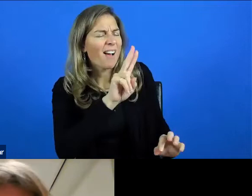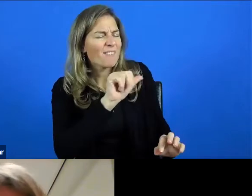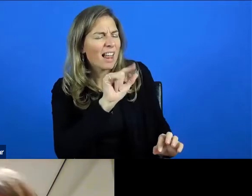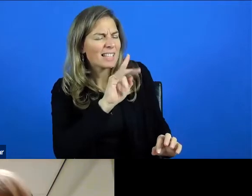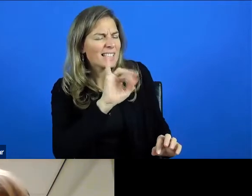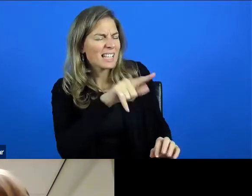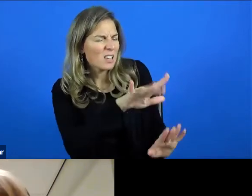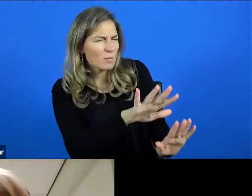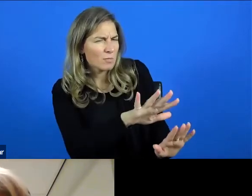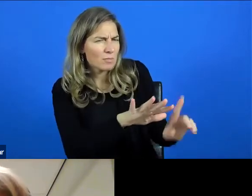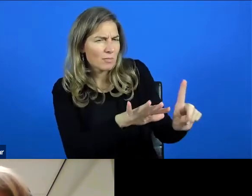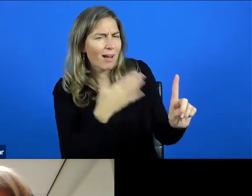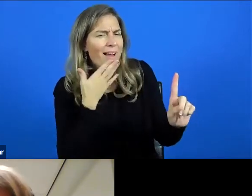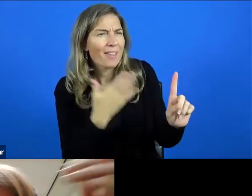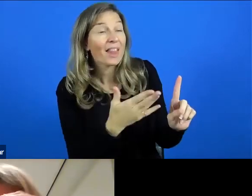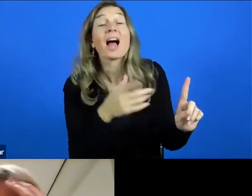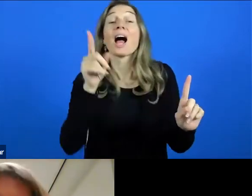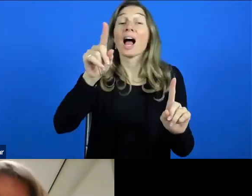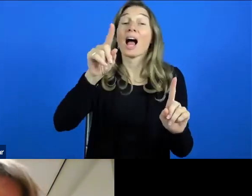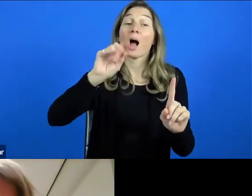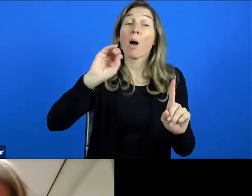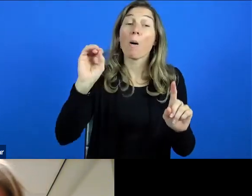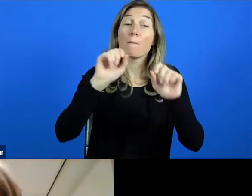Can you stop sharing the presentation for a second?